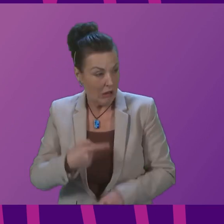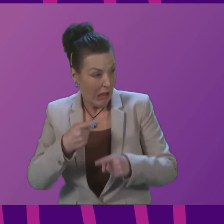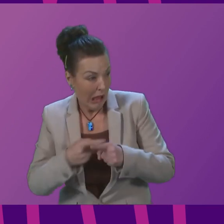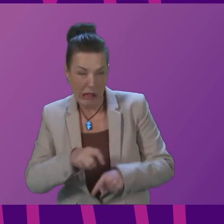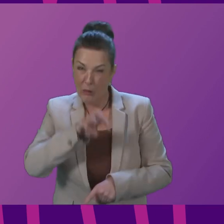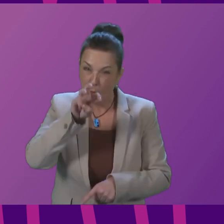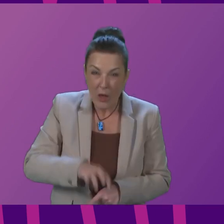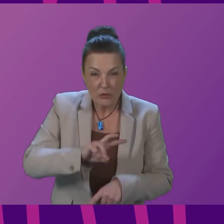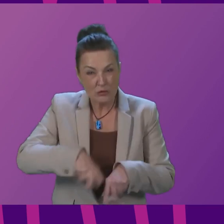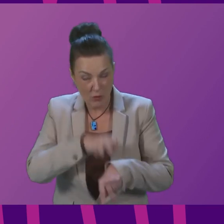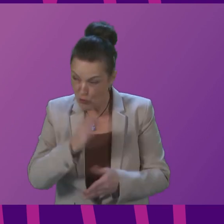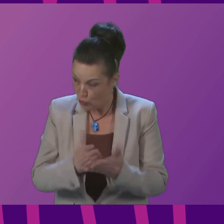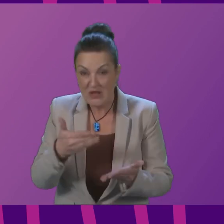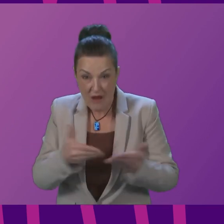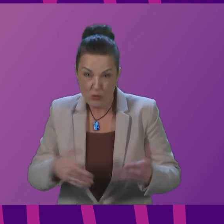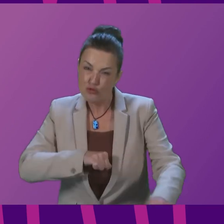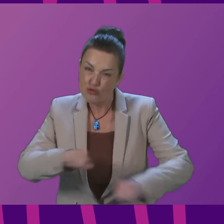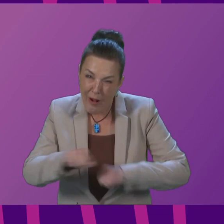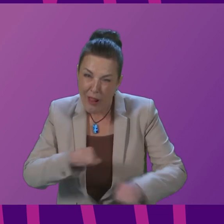are struggling to heat their homes and feed their children.